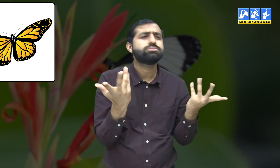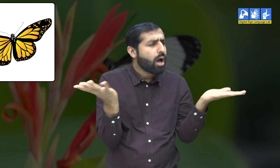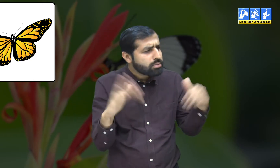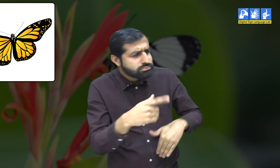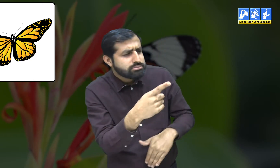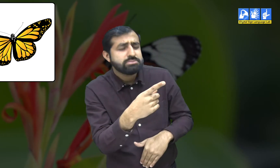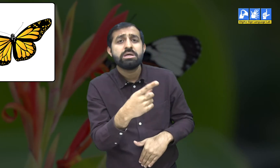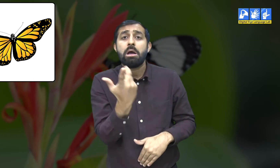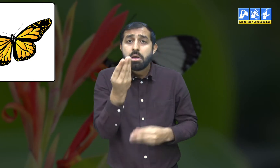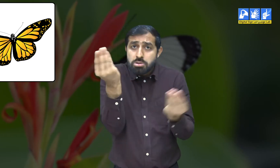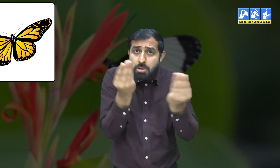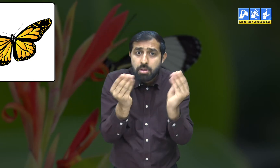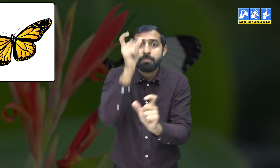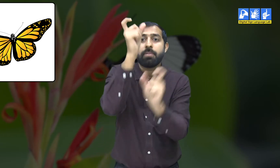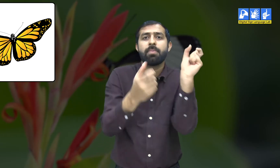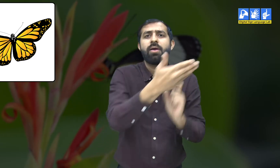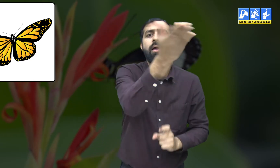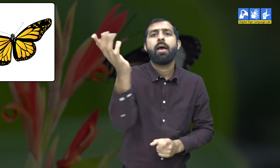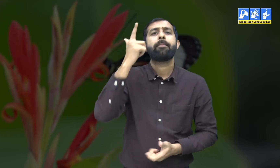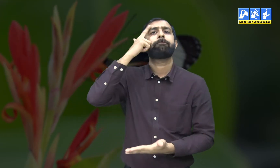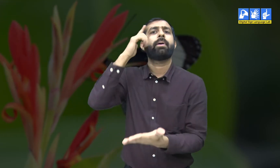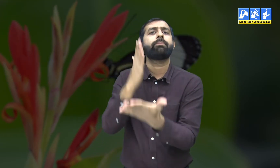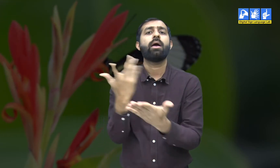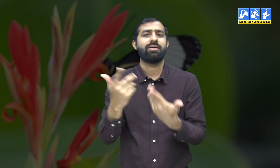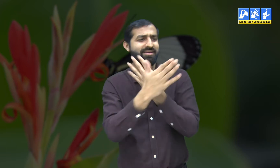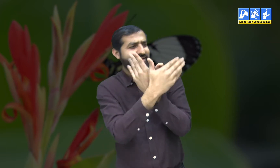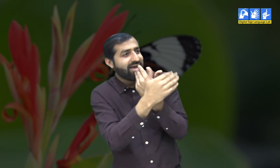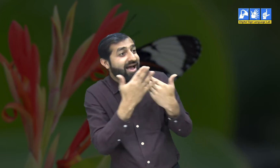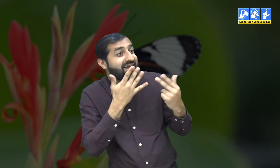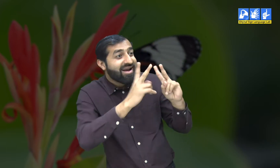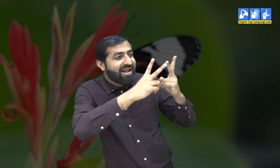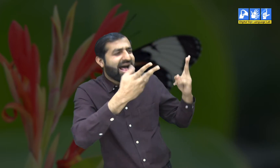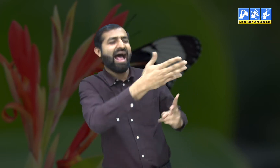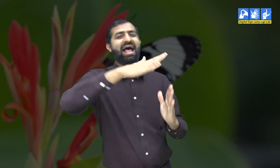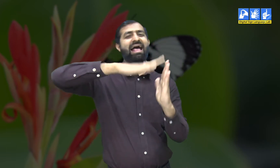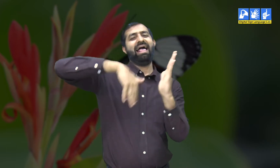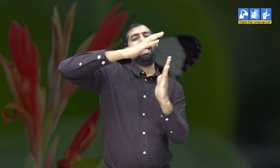Everybody believed that it was just a design.